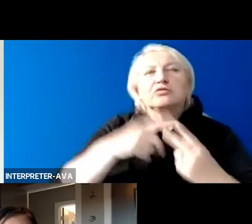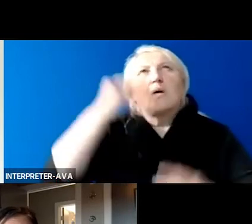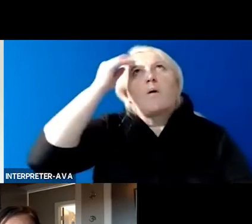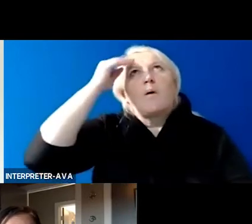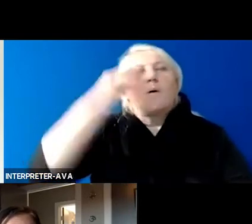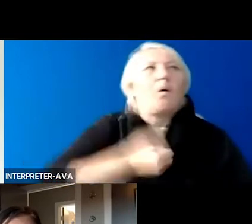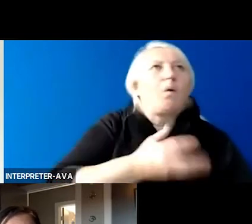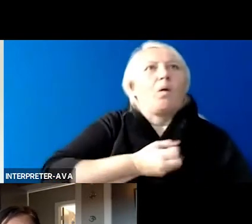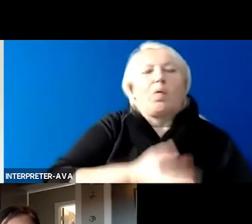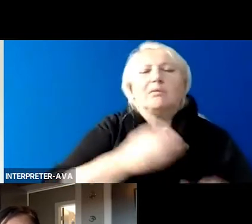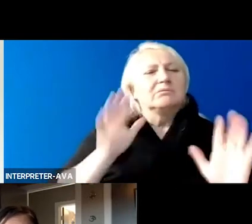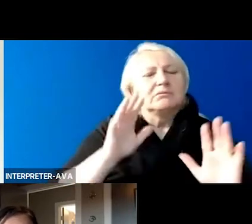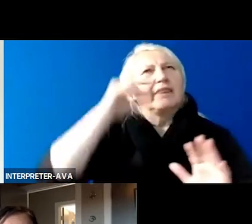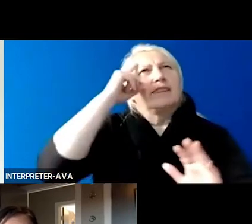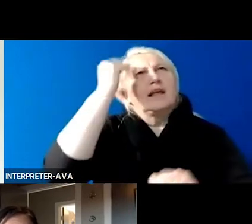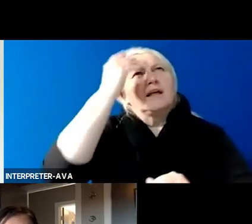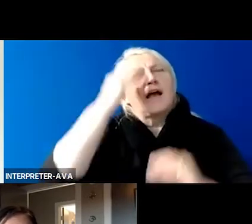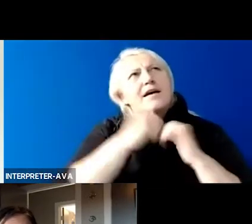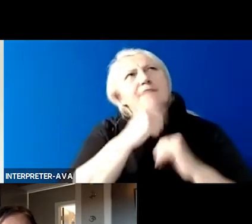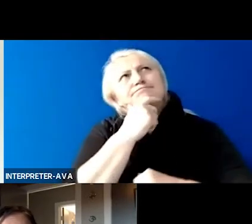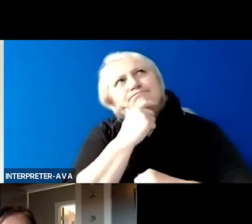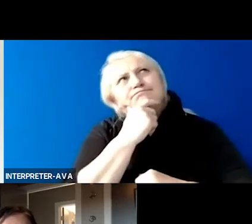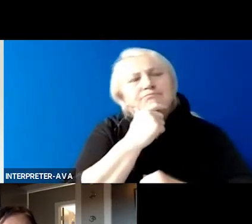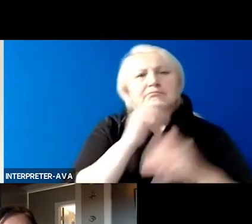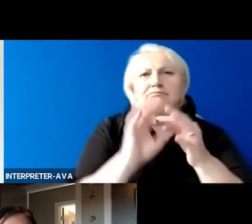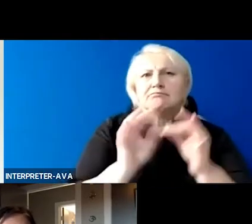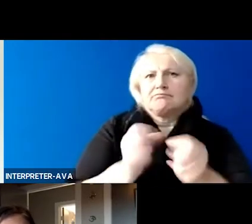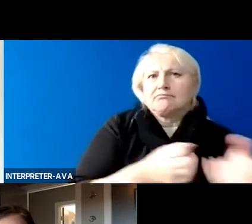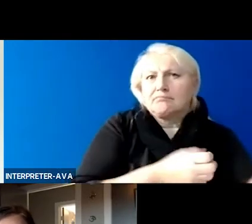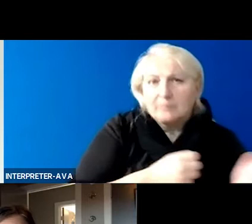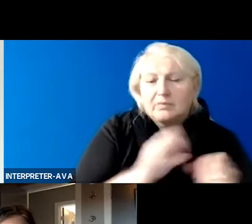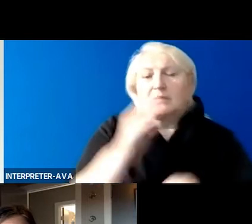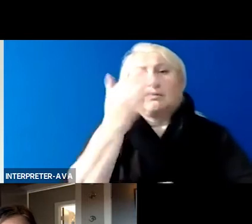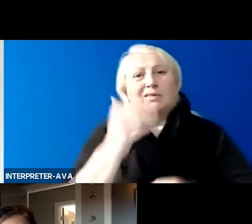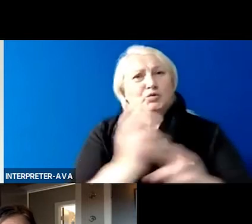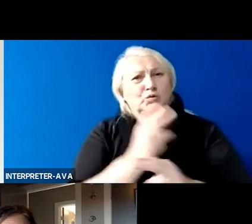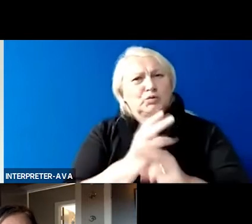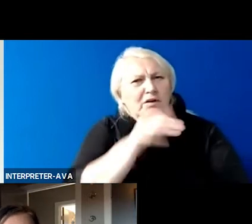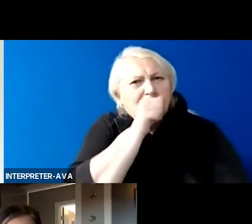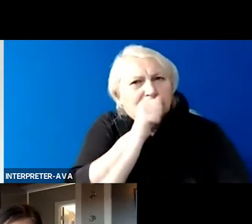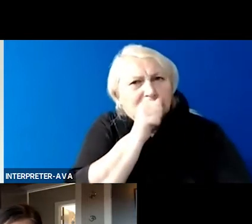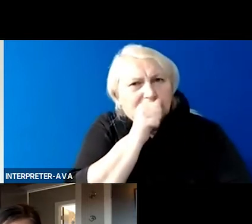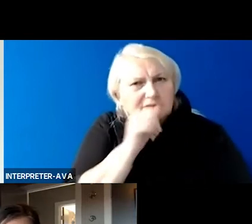Explore confidentiality. Use confidentiality. Take the lessons and leave out the details. Be open to learning.